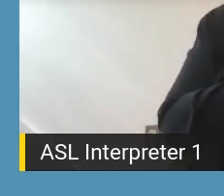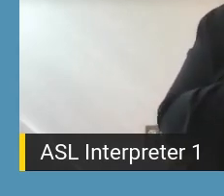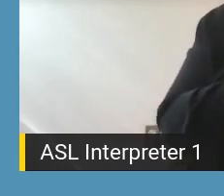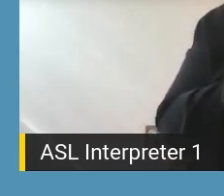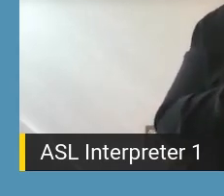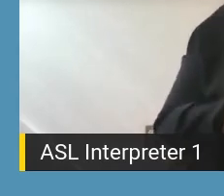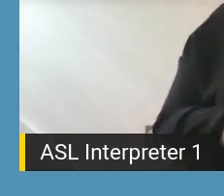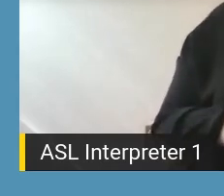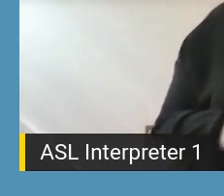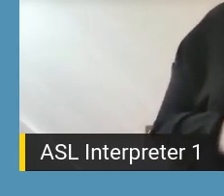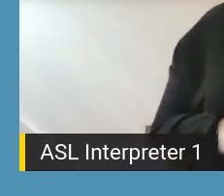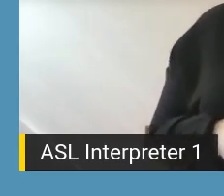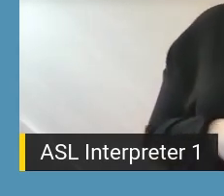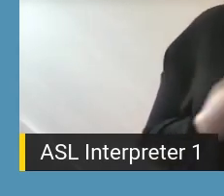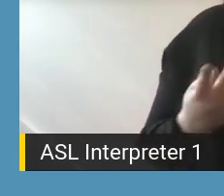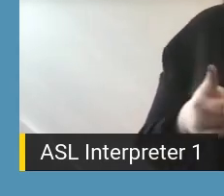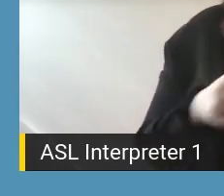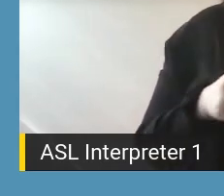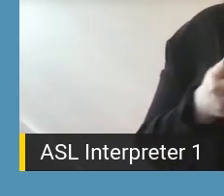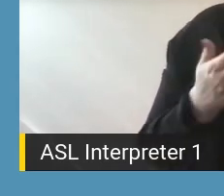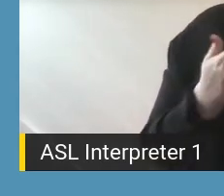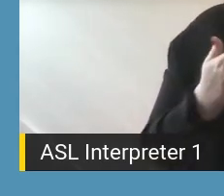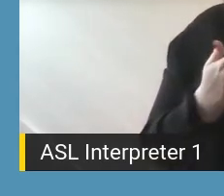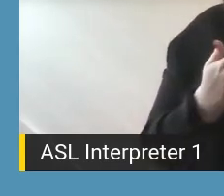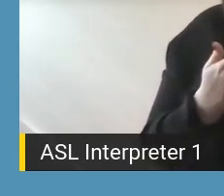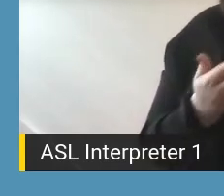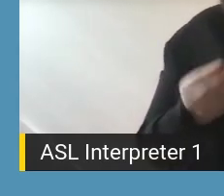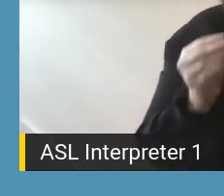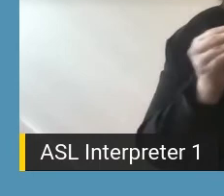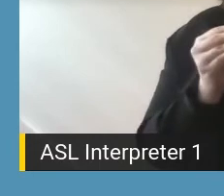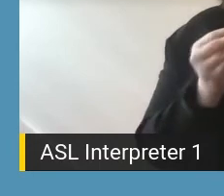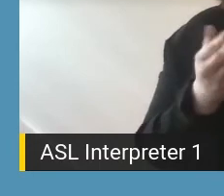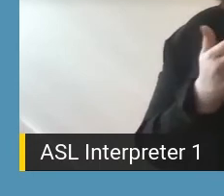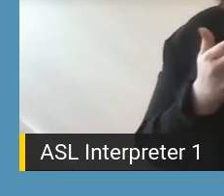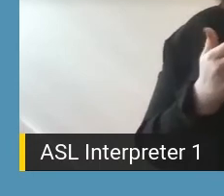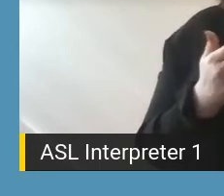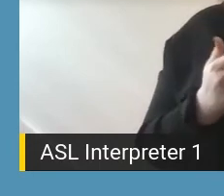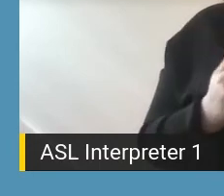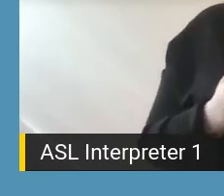it's worth paying if you're going to buy one-time but they offer the three month, six month,